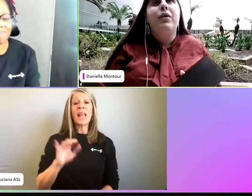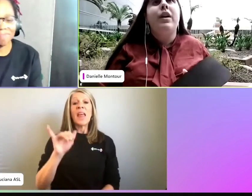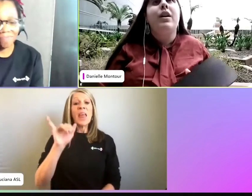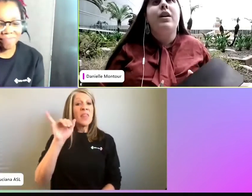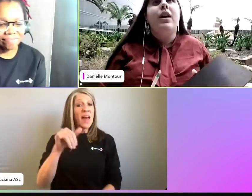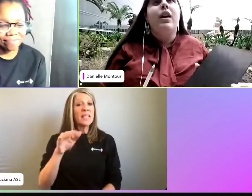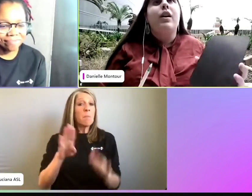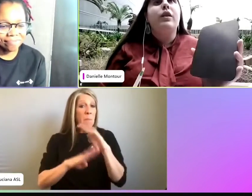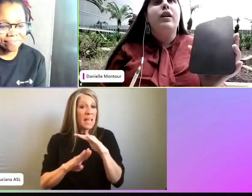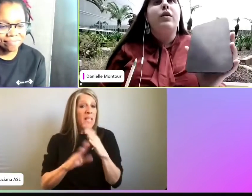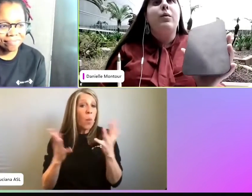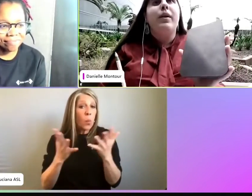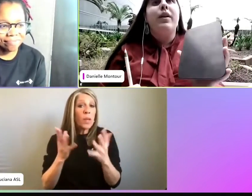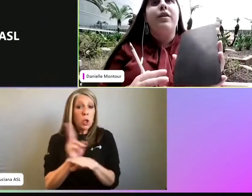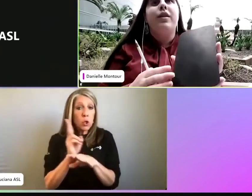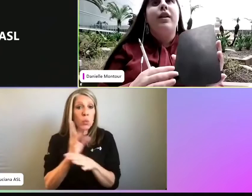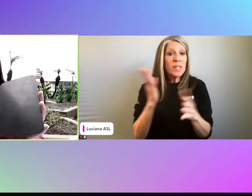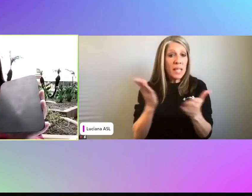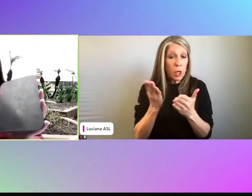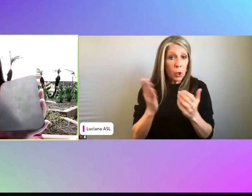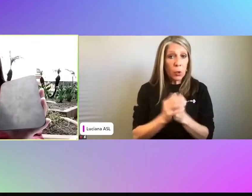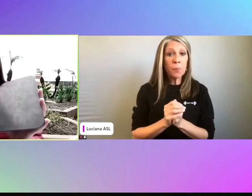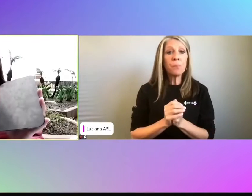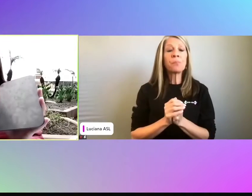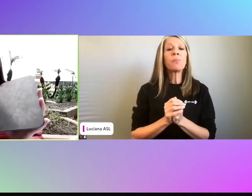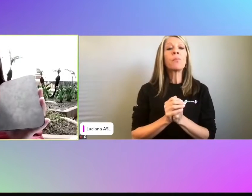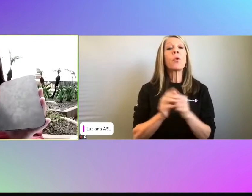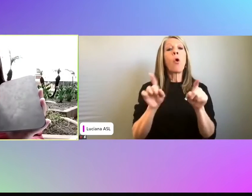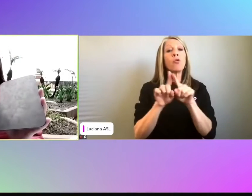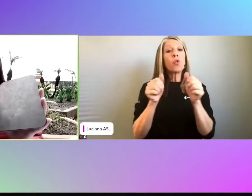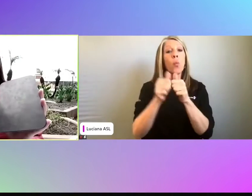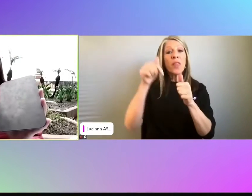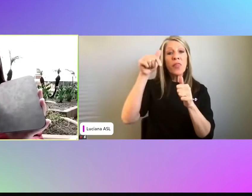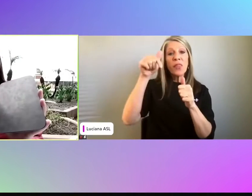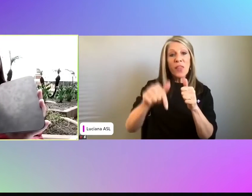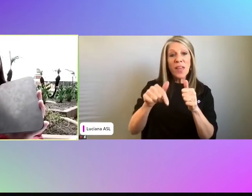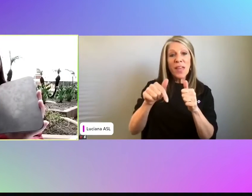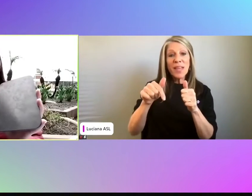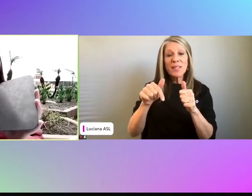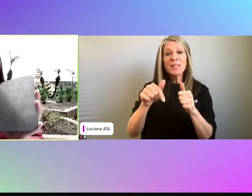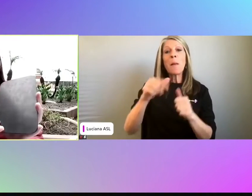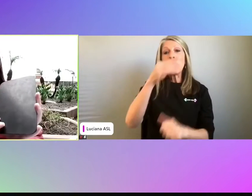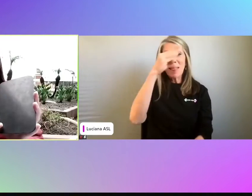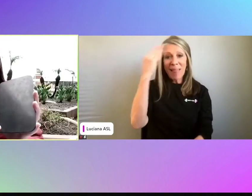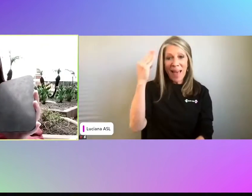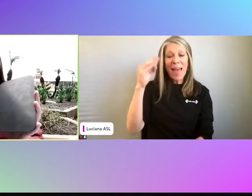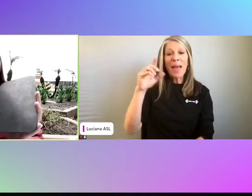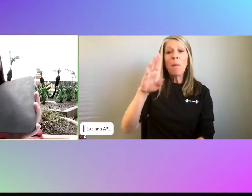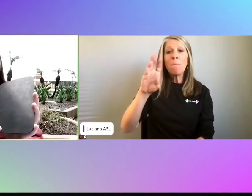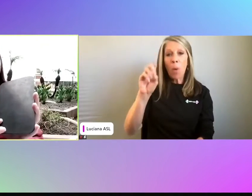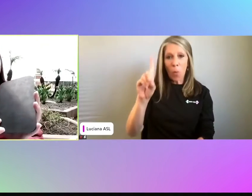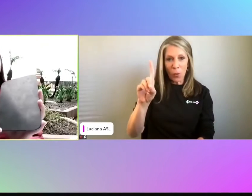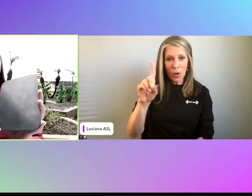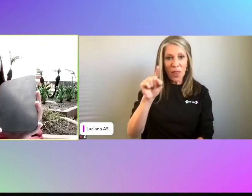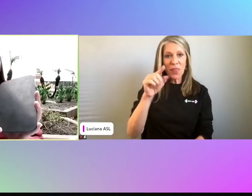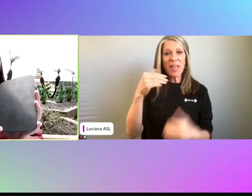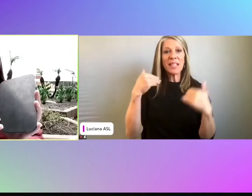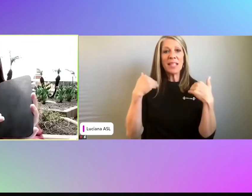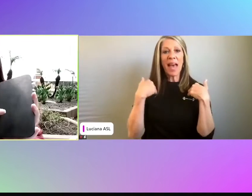having access to a pin, and just a little notepad. And speaking of pen and notepad, that is basically what we use